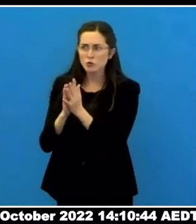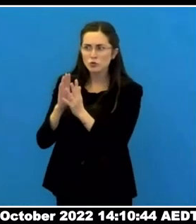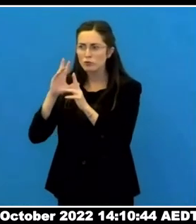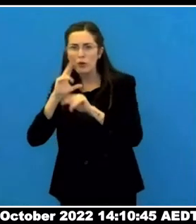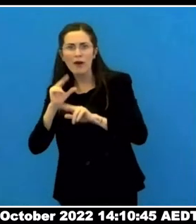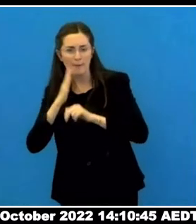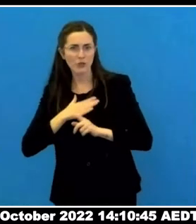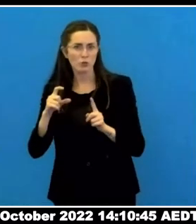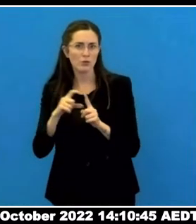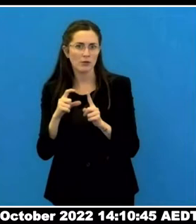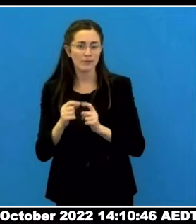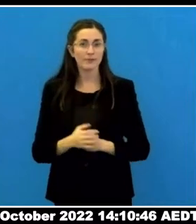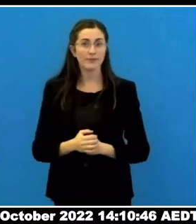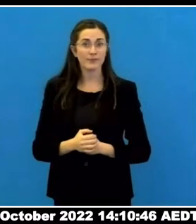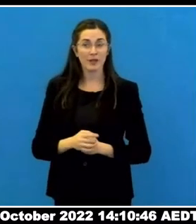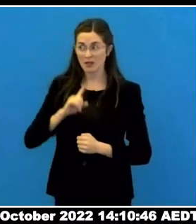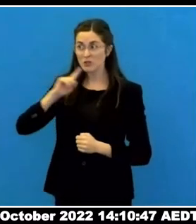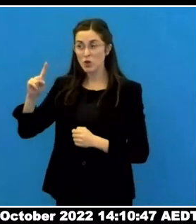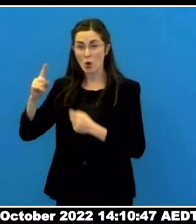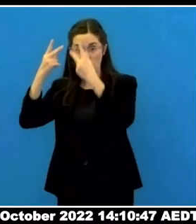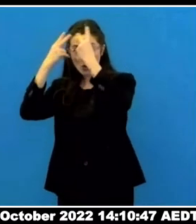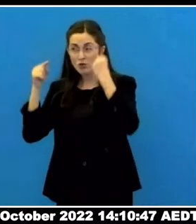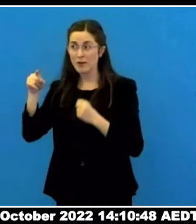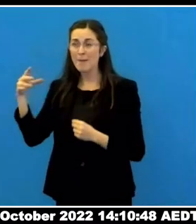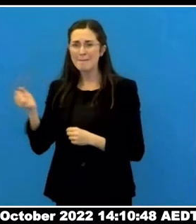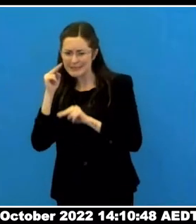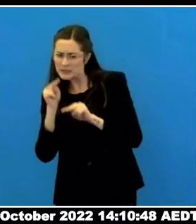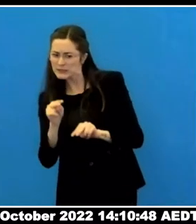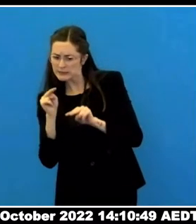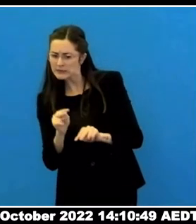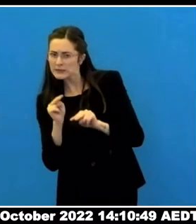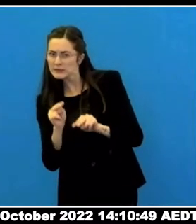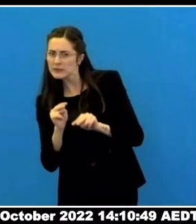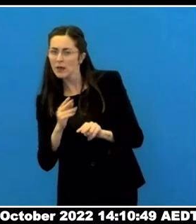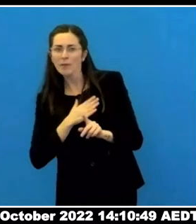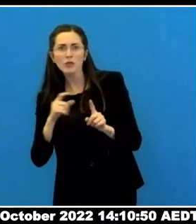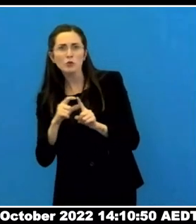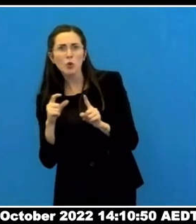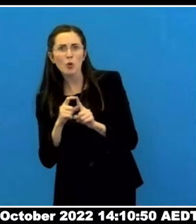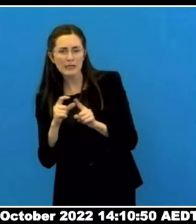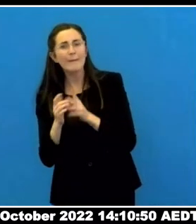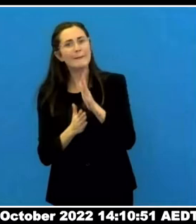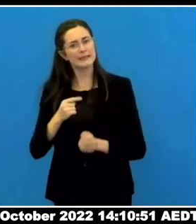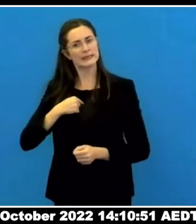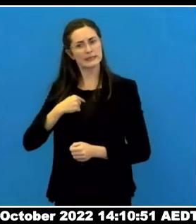The nurses were told that they needed to monitor my daughter closely so that we could have a rest.